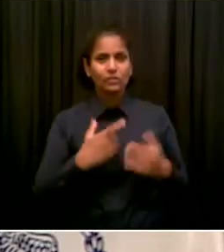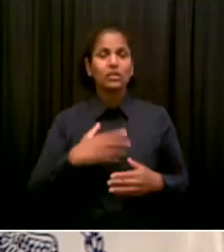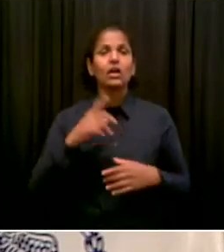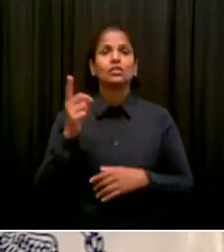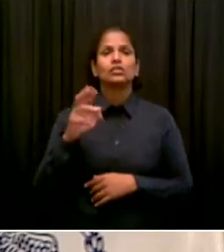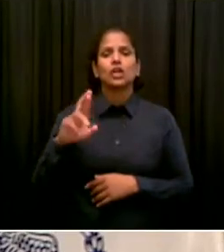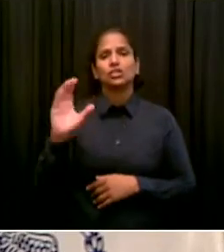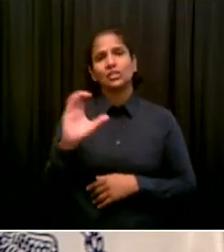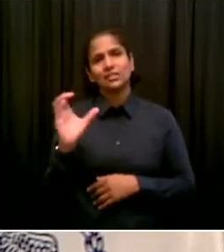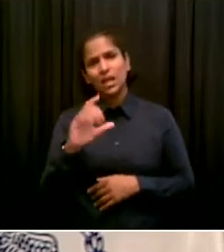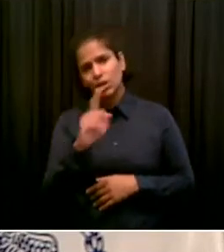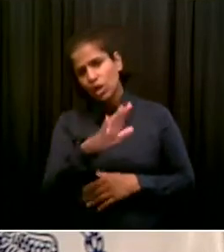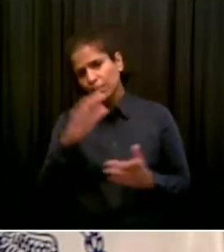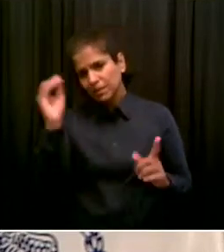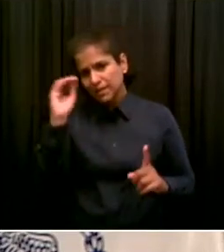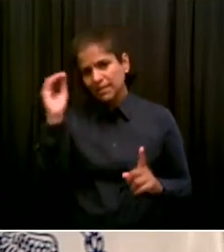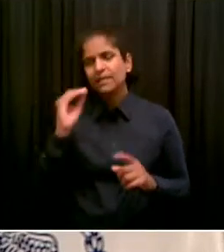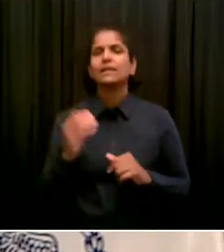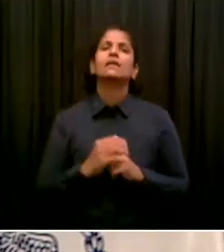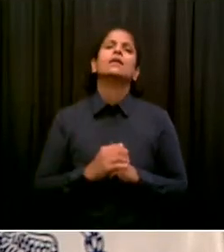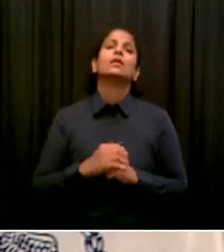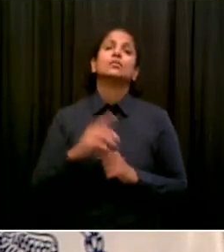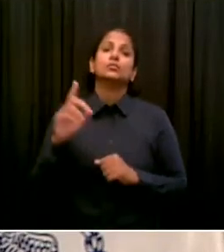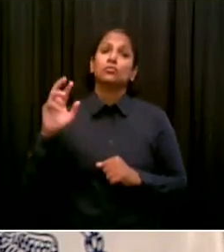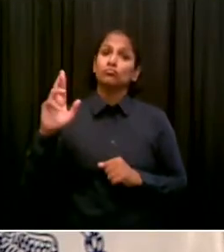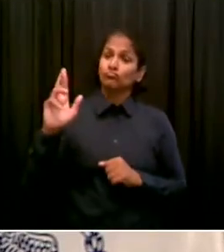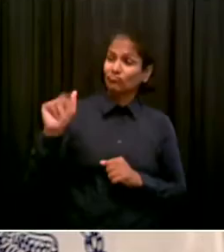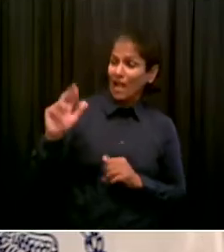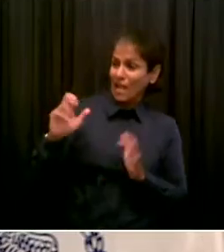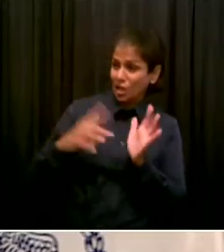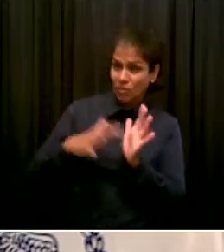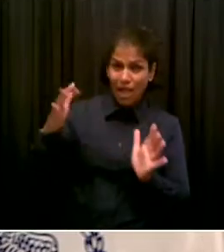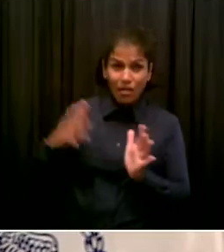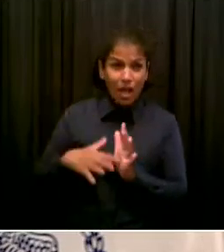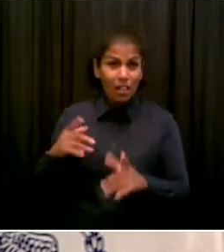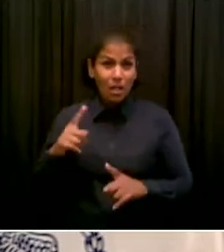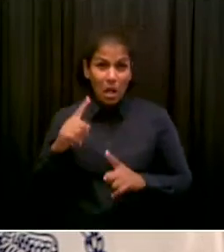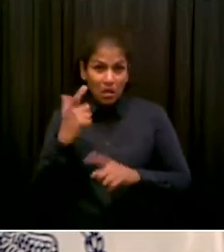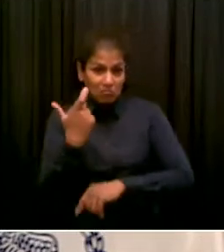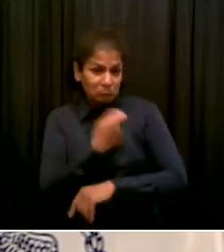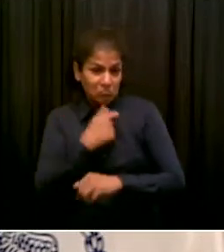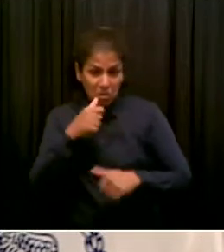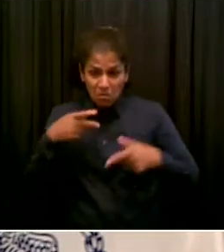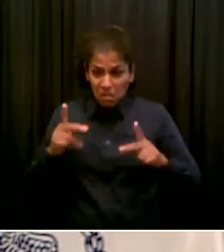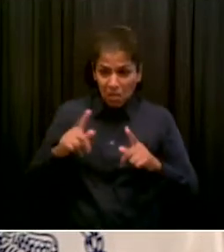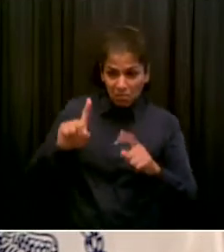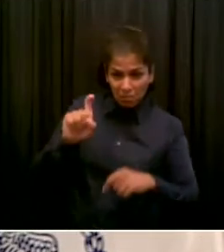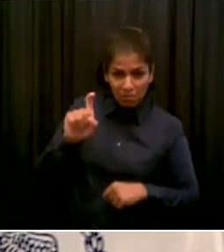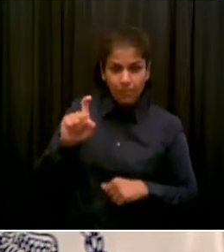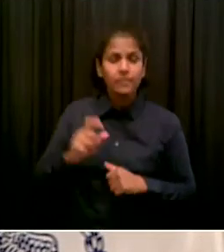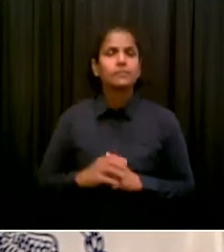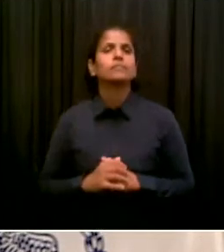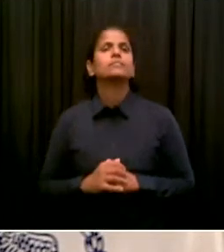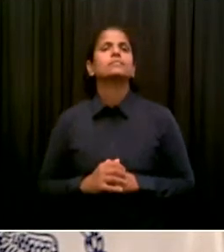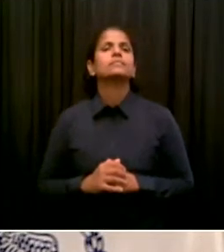EXHALATIONS AND REQUESTS.